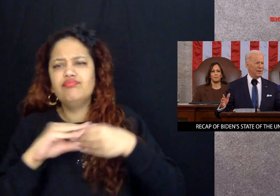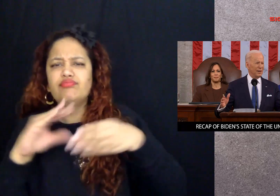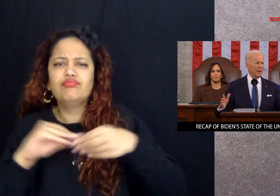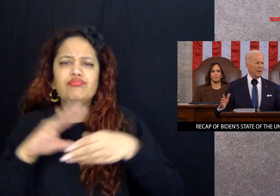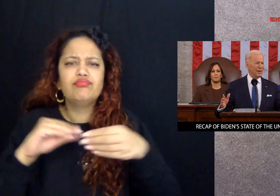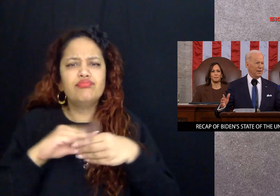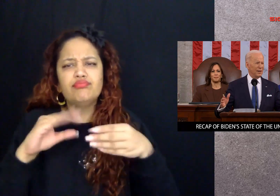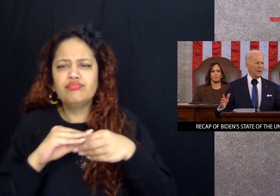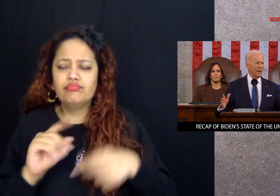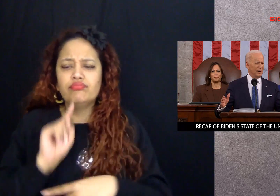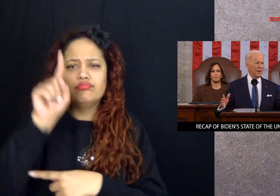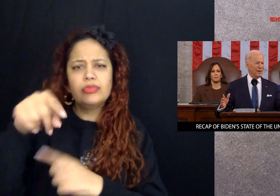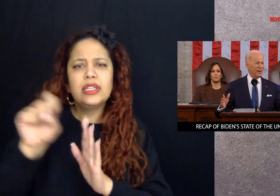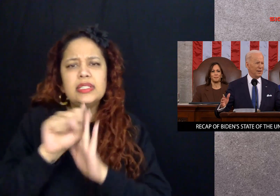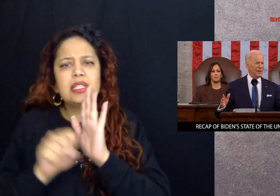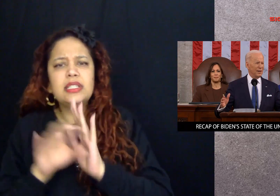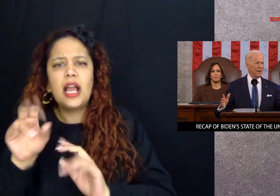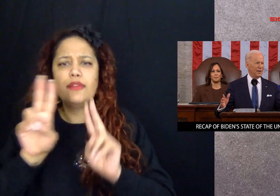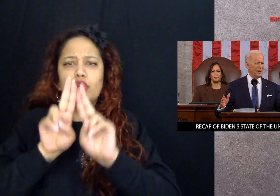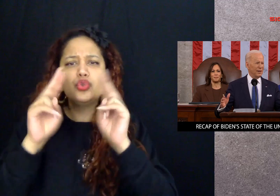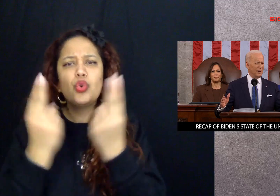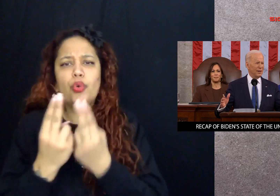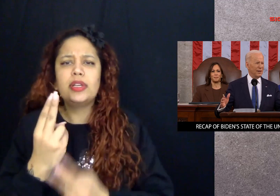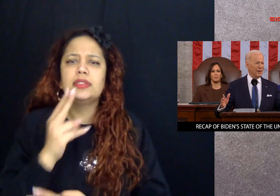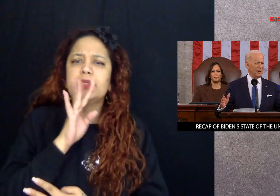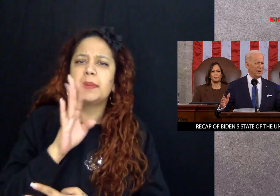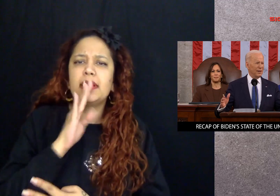President Biden addressed in his State of the Union speech last night